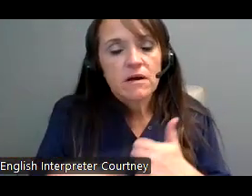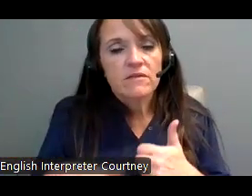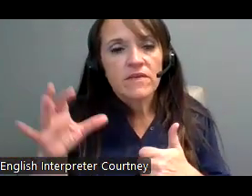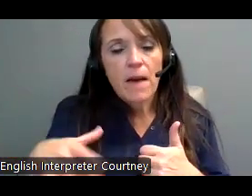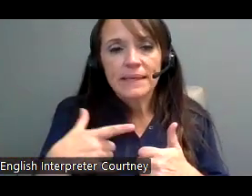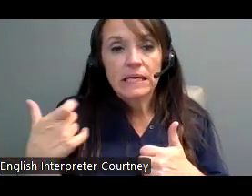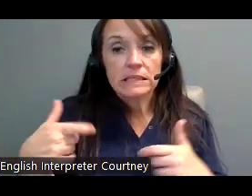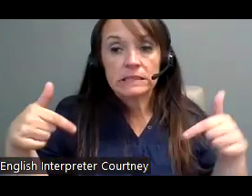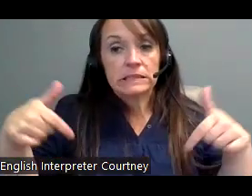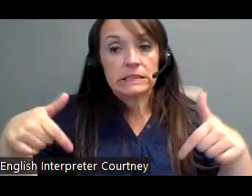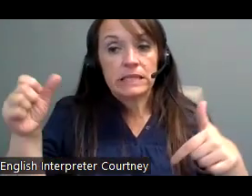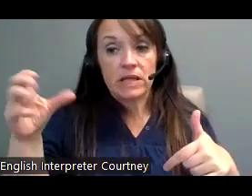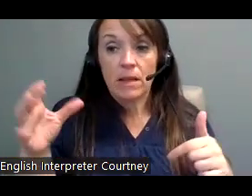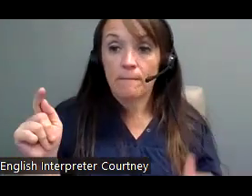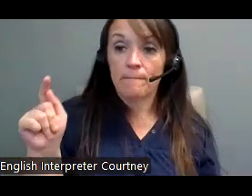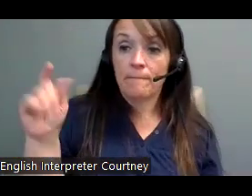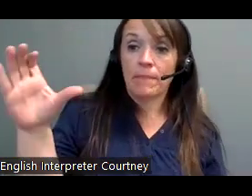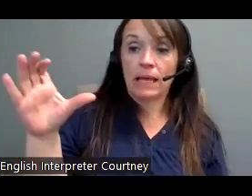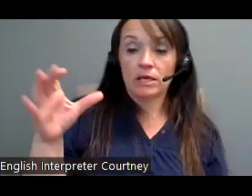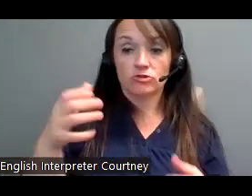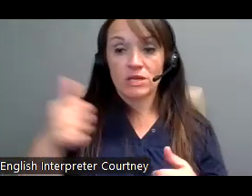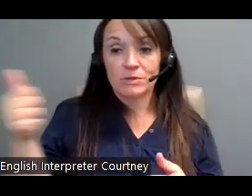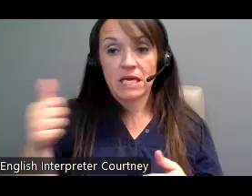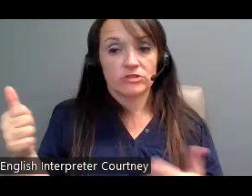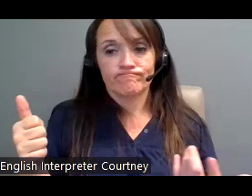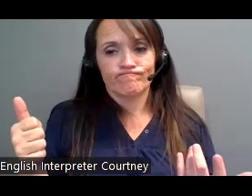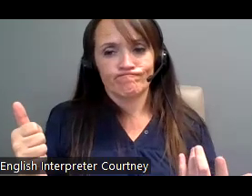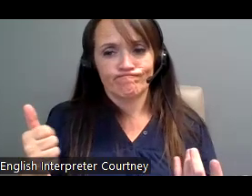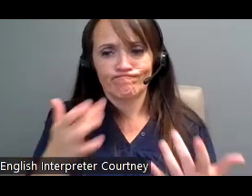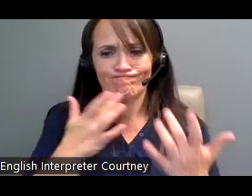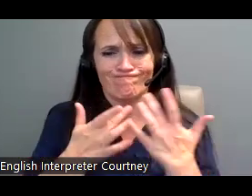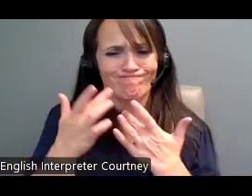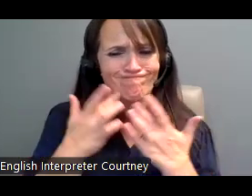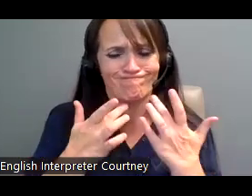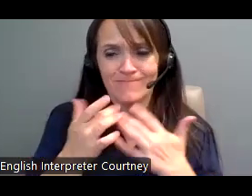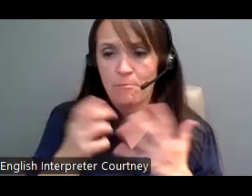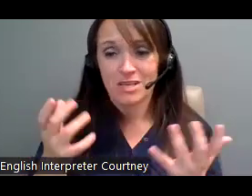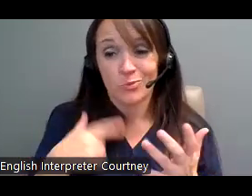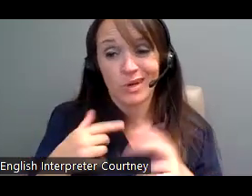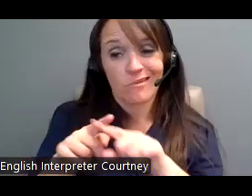to get back, so were really relying on the families to take individuals to work.